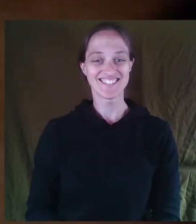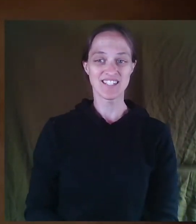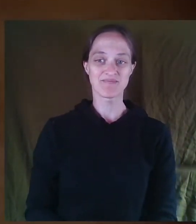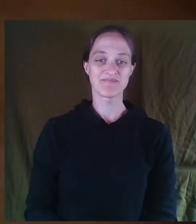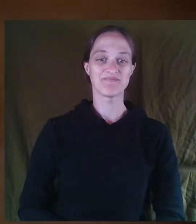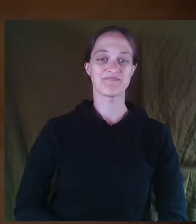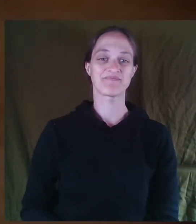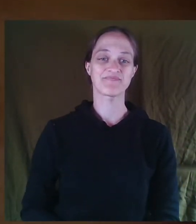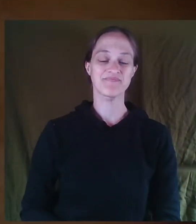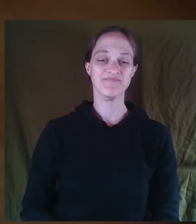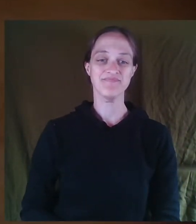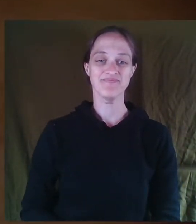Thanks.